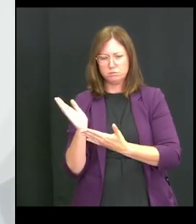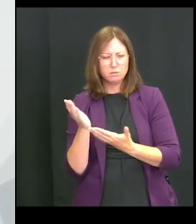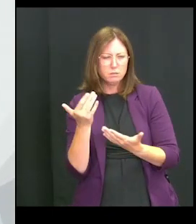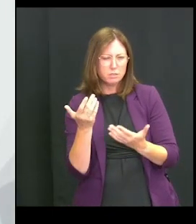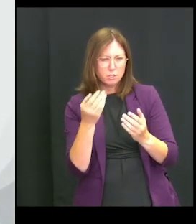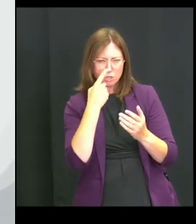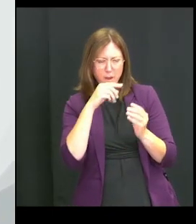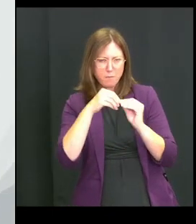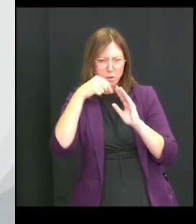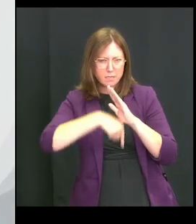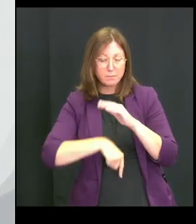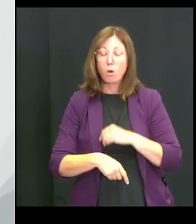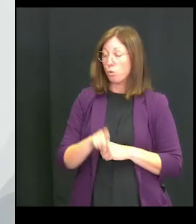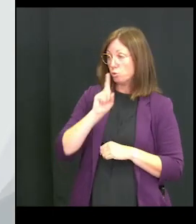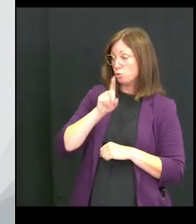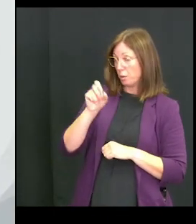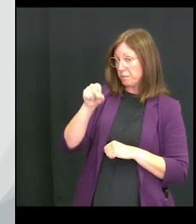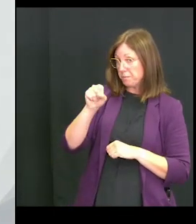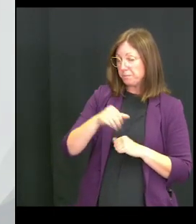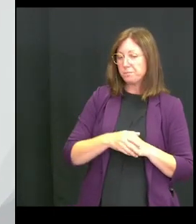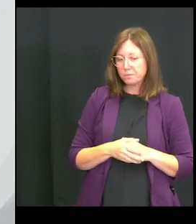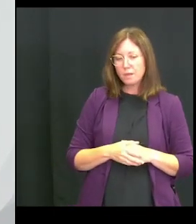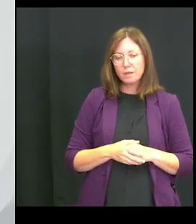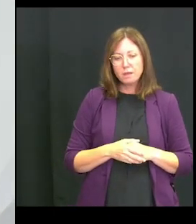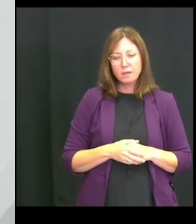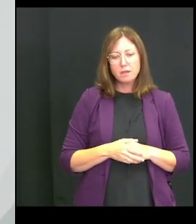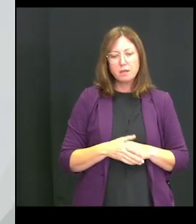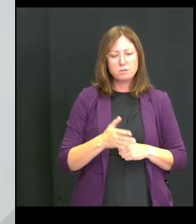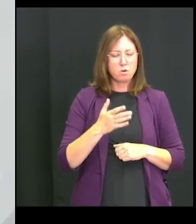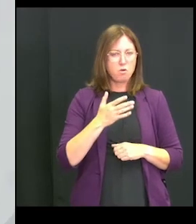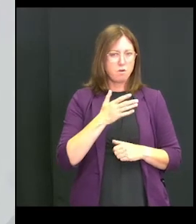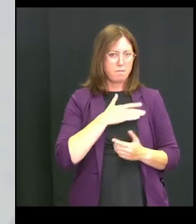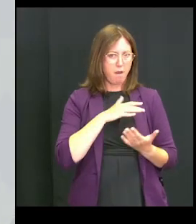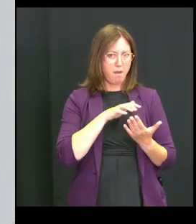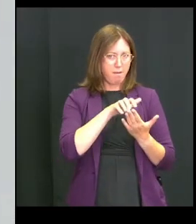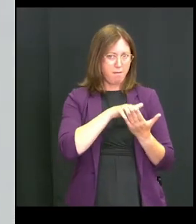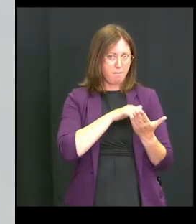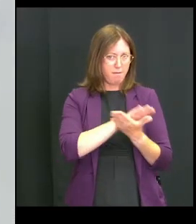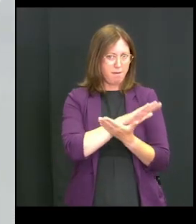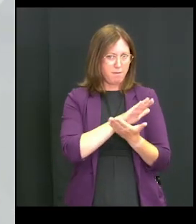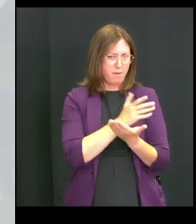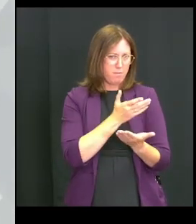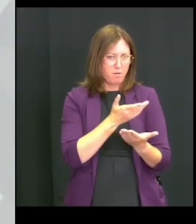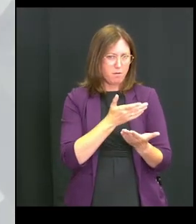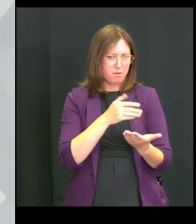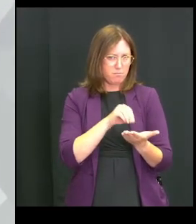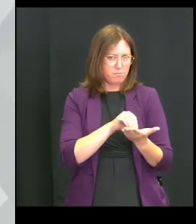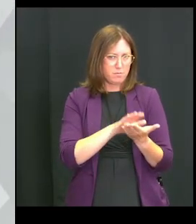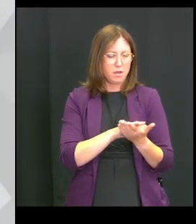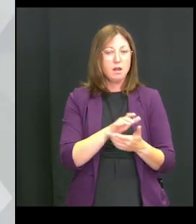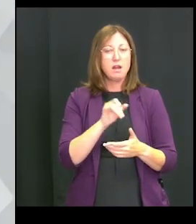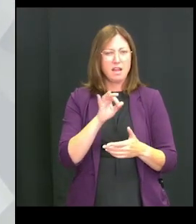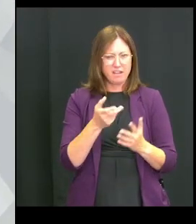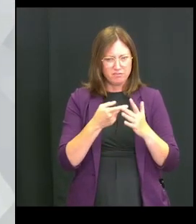Yes, absolutely. So, the argument that I make in my work is that people increasingly disagreeing with one another